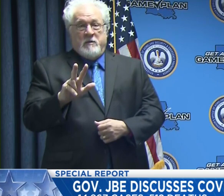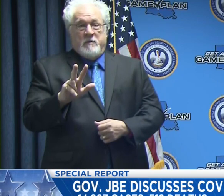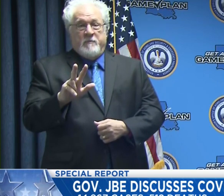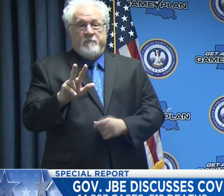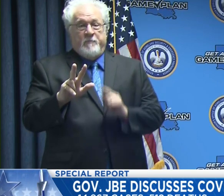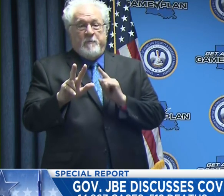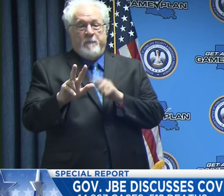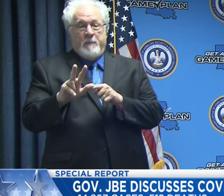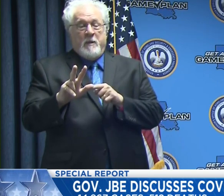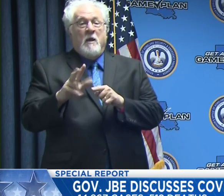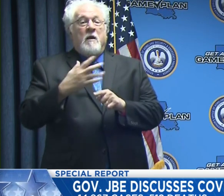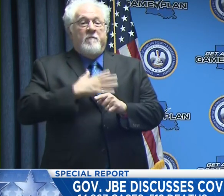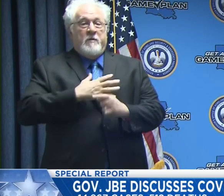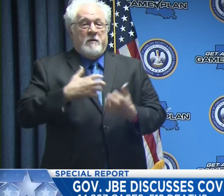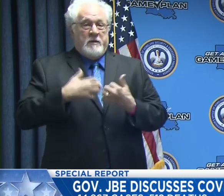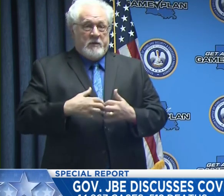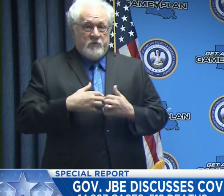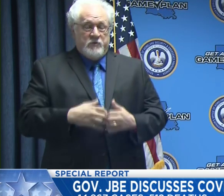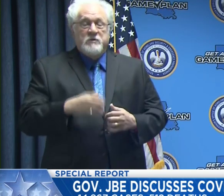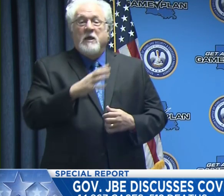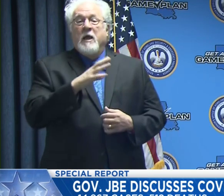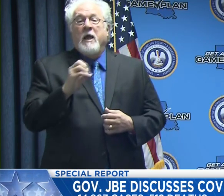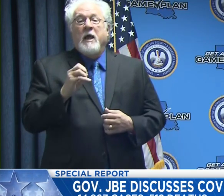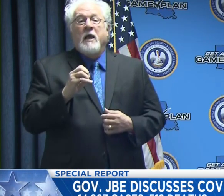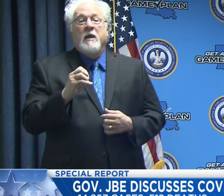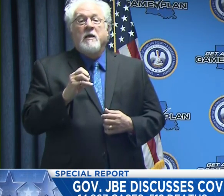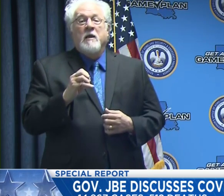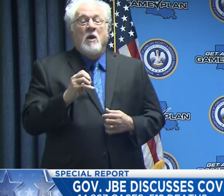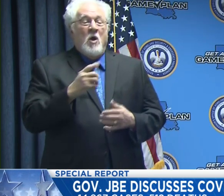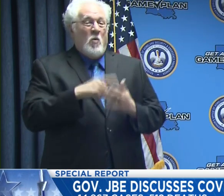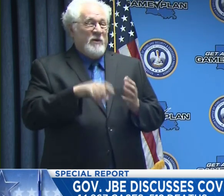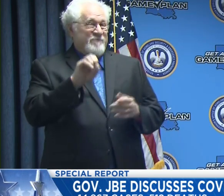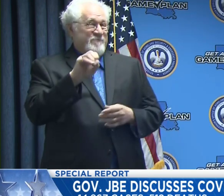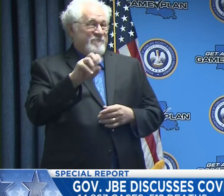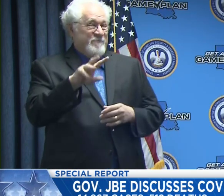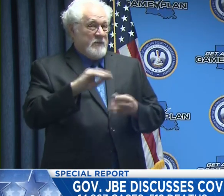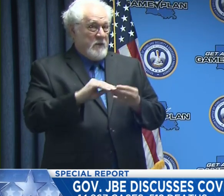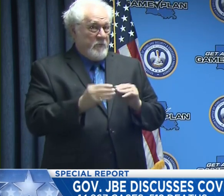CURRENTLY THERE ARE 1809 PEOPLE WHO ARE HOSPITALIZED.